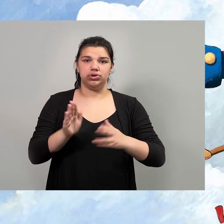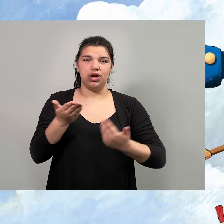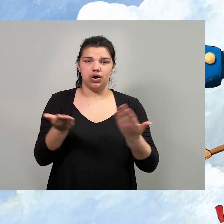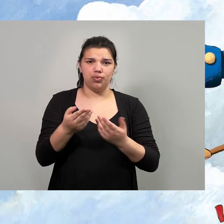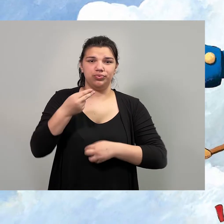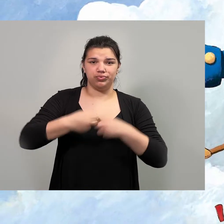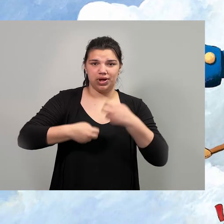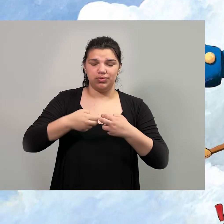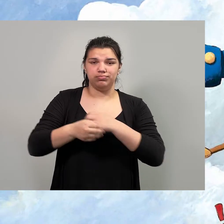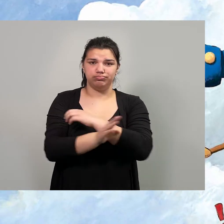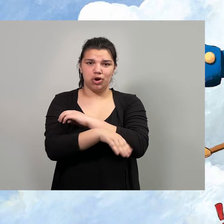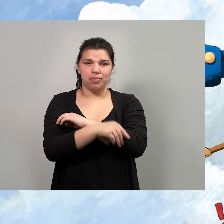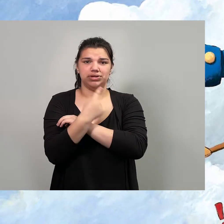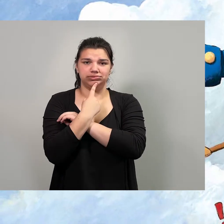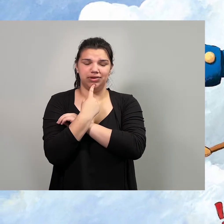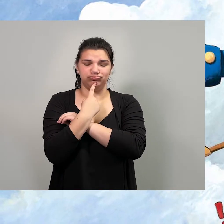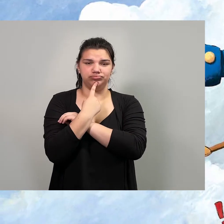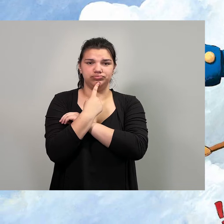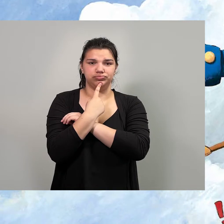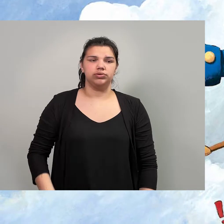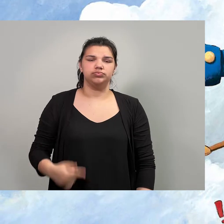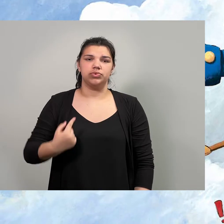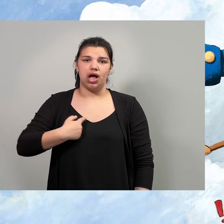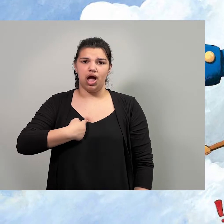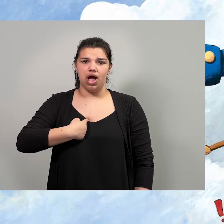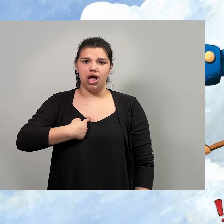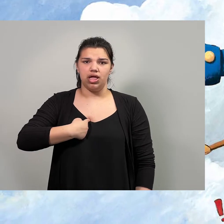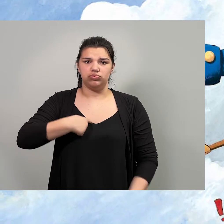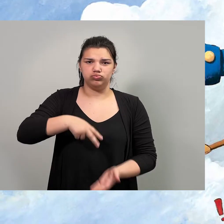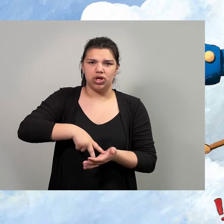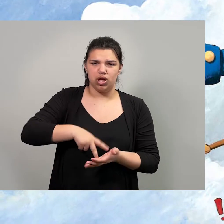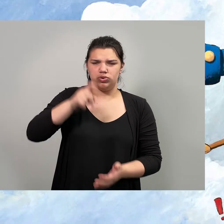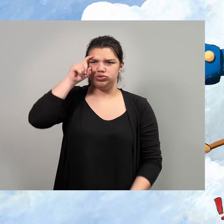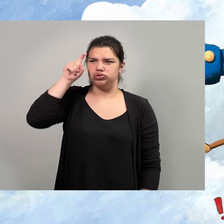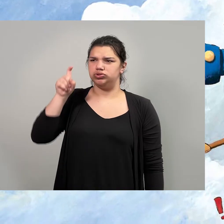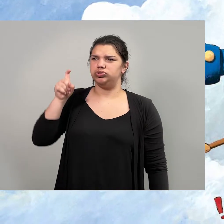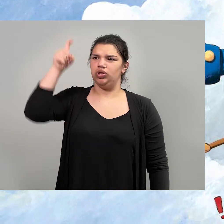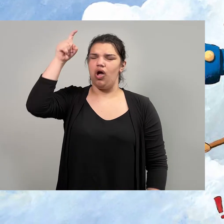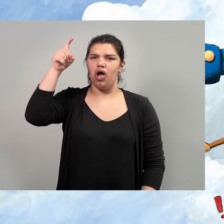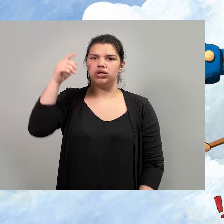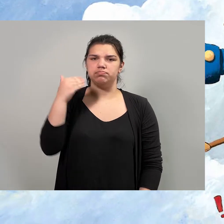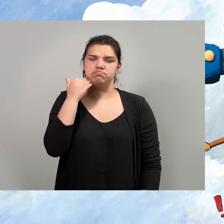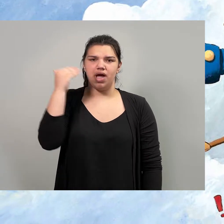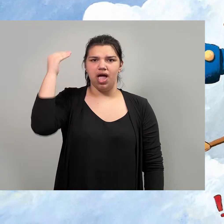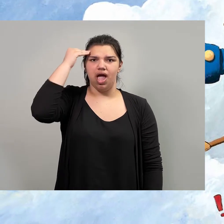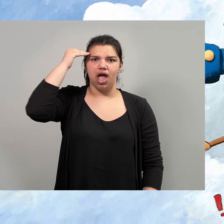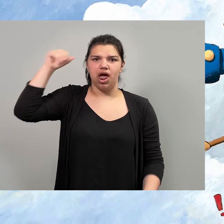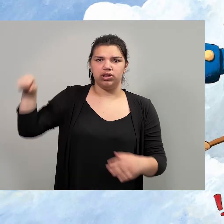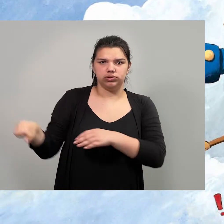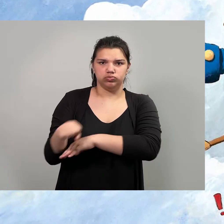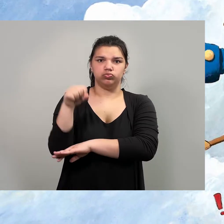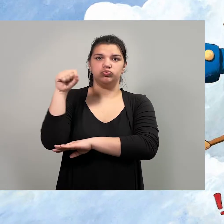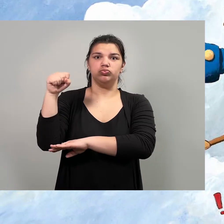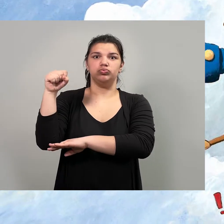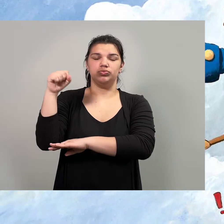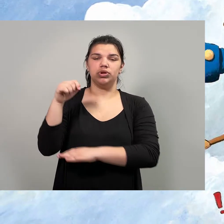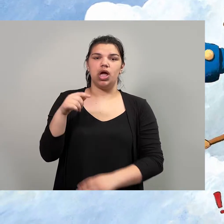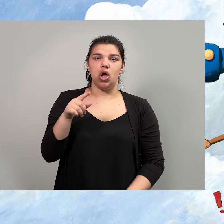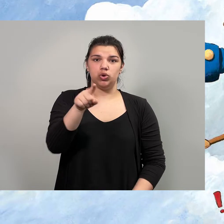"Here's the riddle," said the mermaid. "I stand up tall my head held high and blink three times as you pass